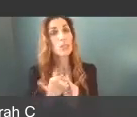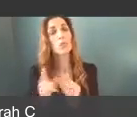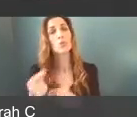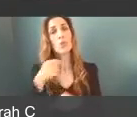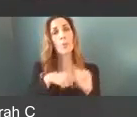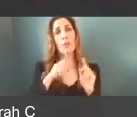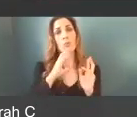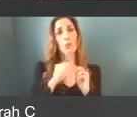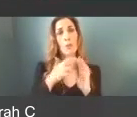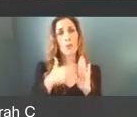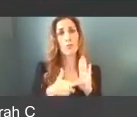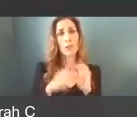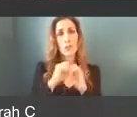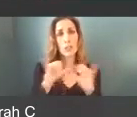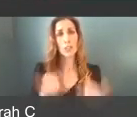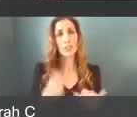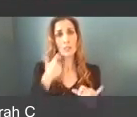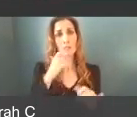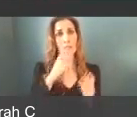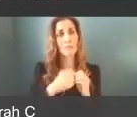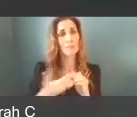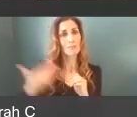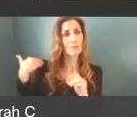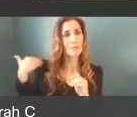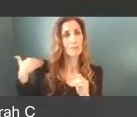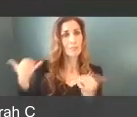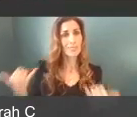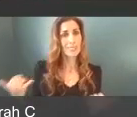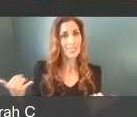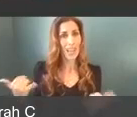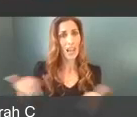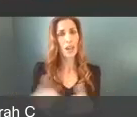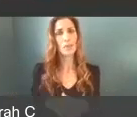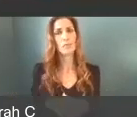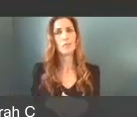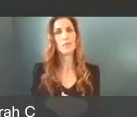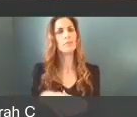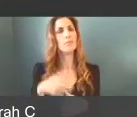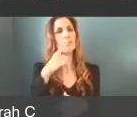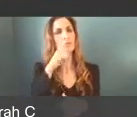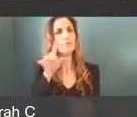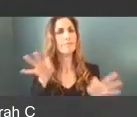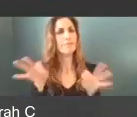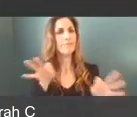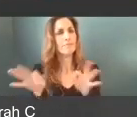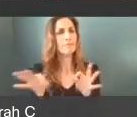system you talked about at the beginning today and just talk about how the County found it,